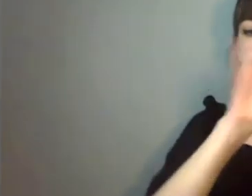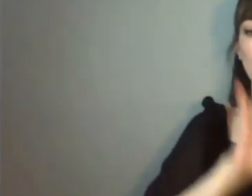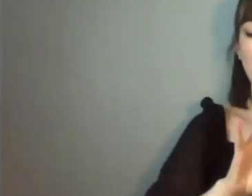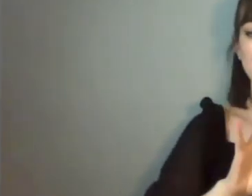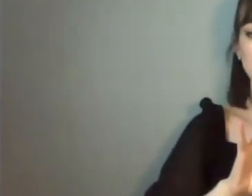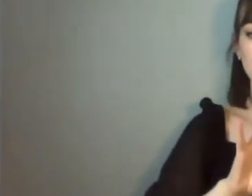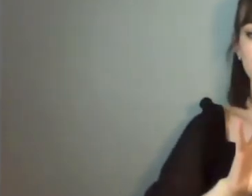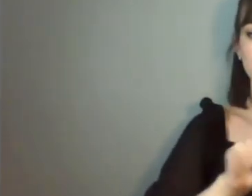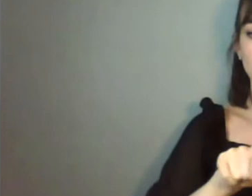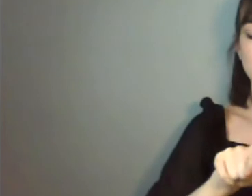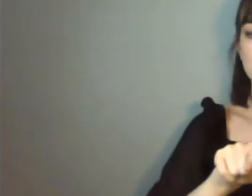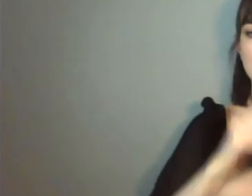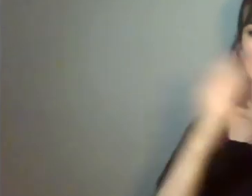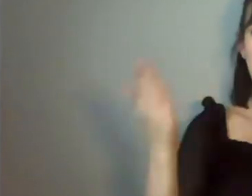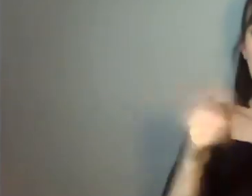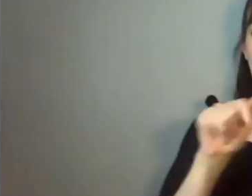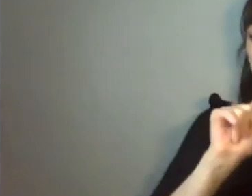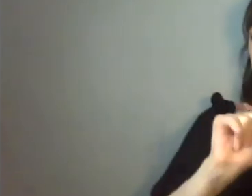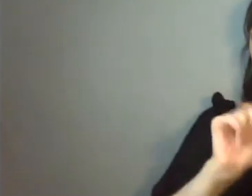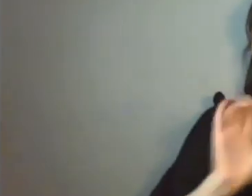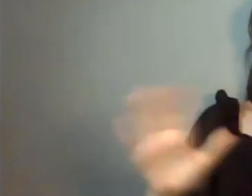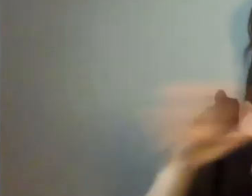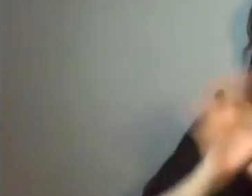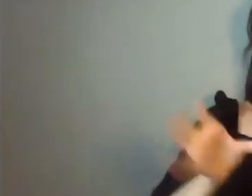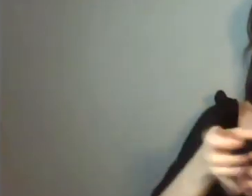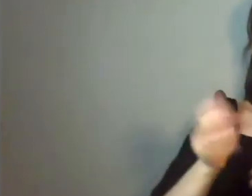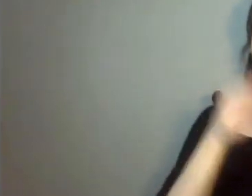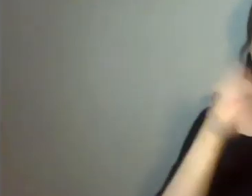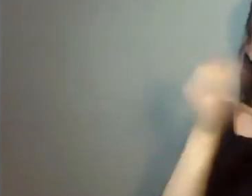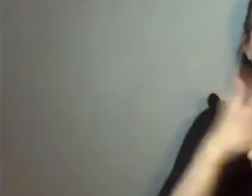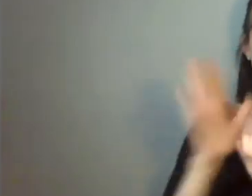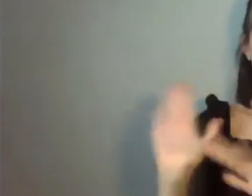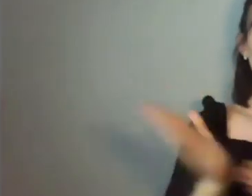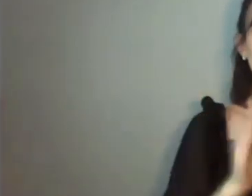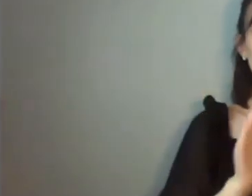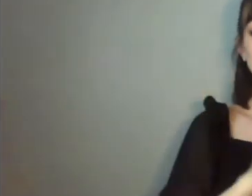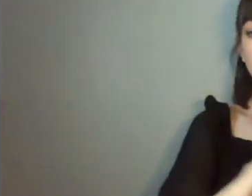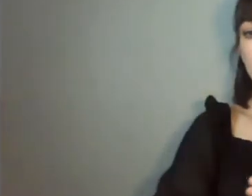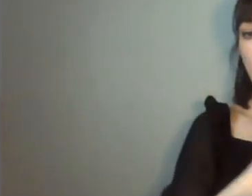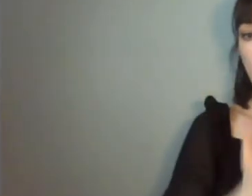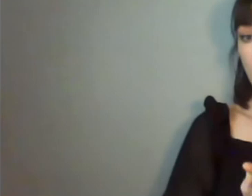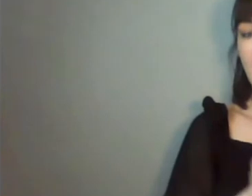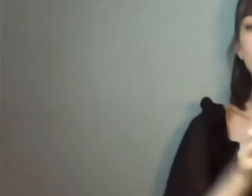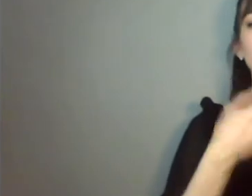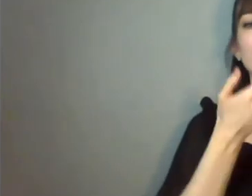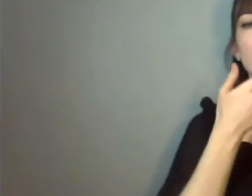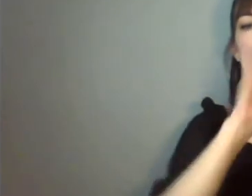how is your sector preparing for the introduction. Legislation and really we have a third question about the challenges which I am very anxious to get on to,